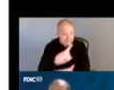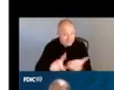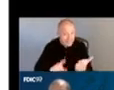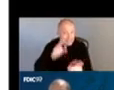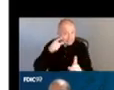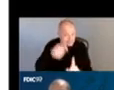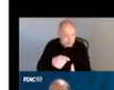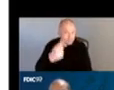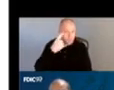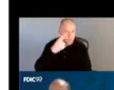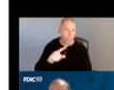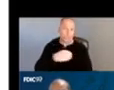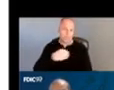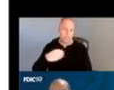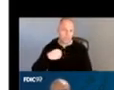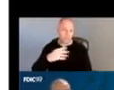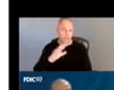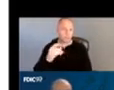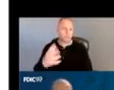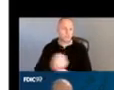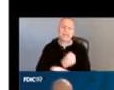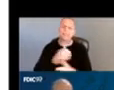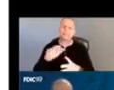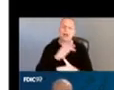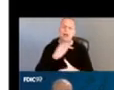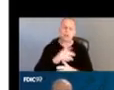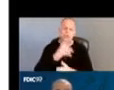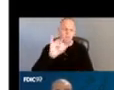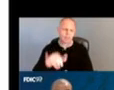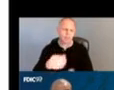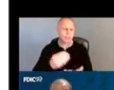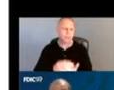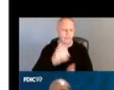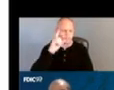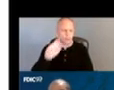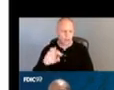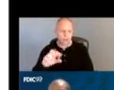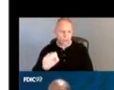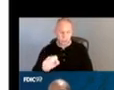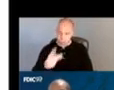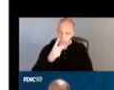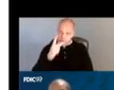for publication and Money Smart news. You'll find we feature the best practices to using